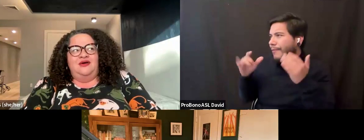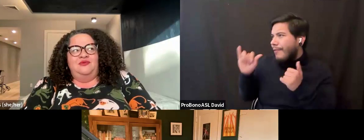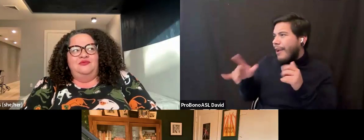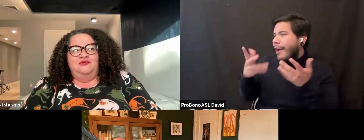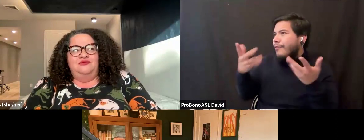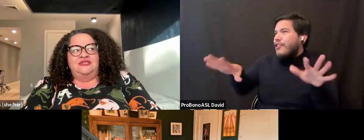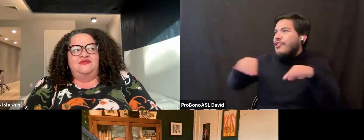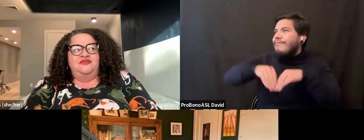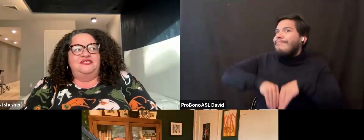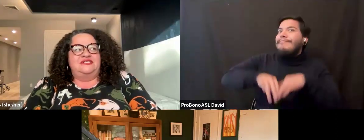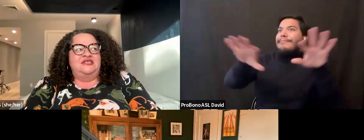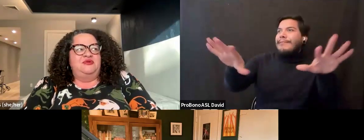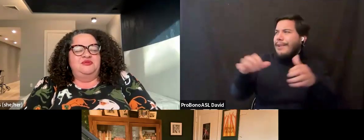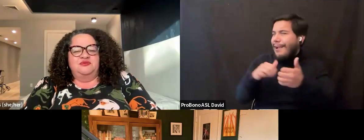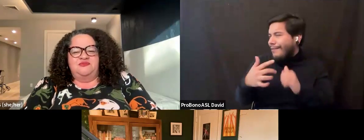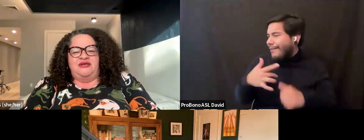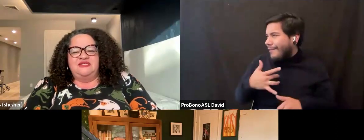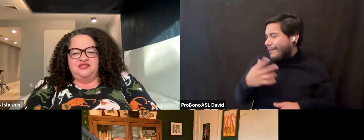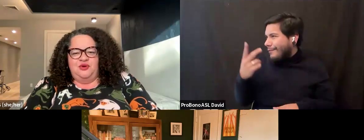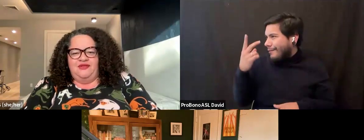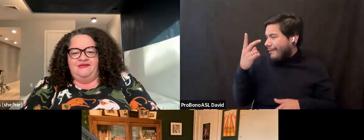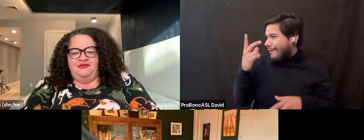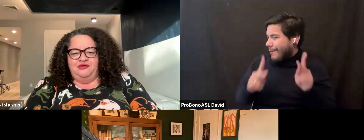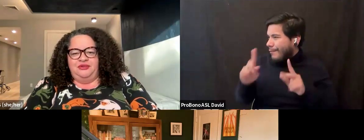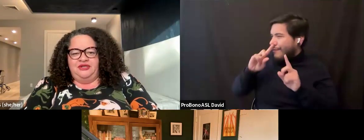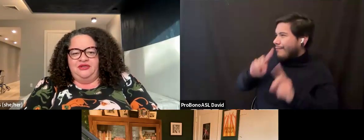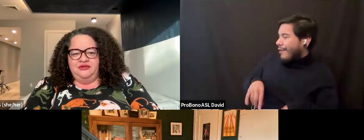how does it feel to see people's responses to all that vulnerability?